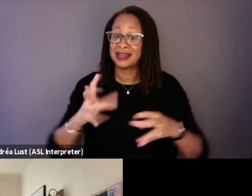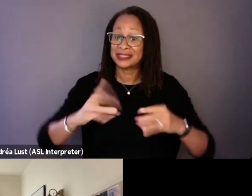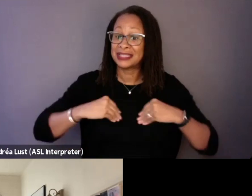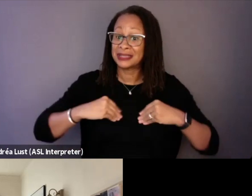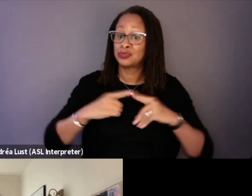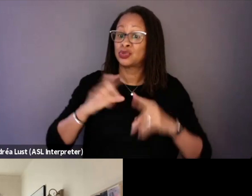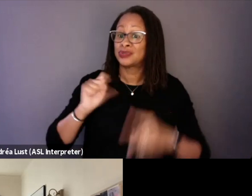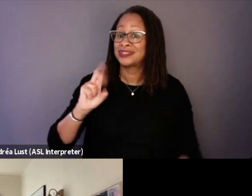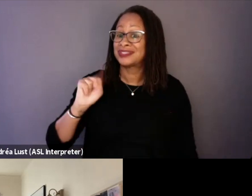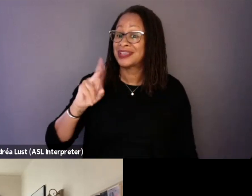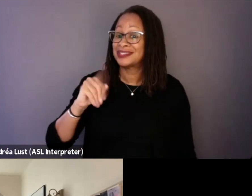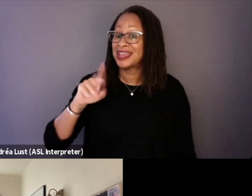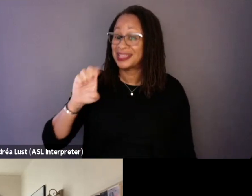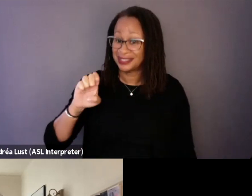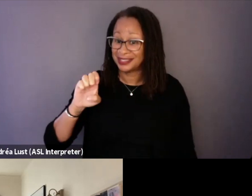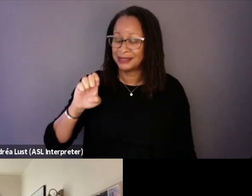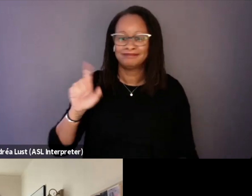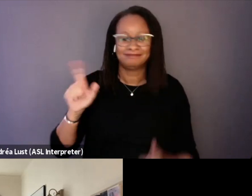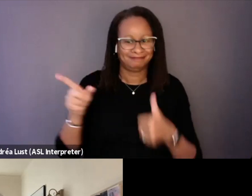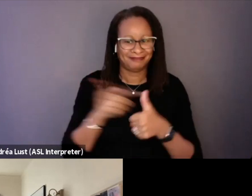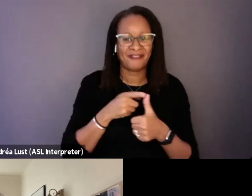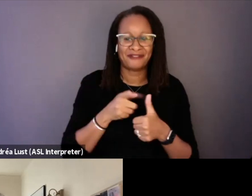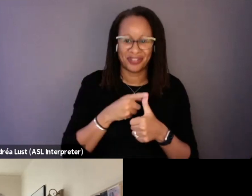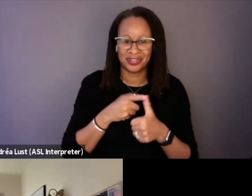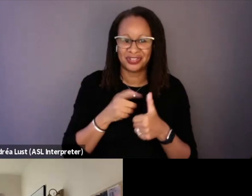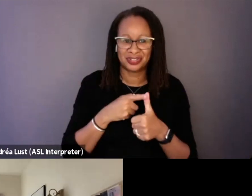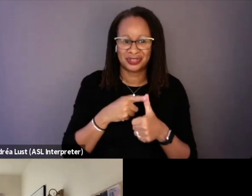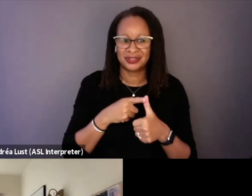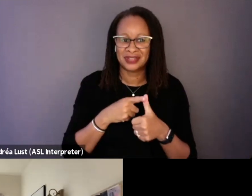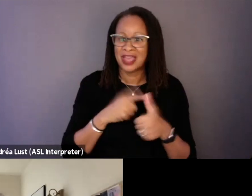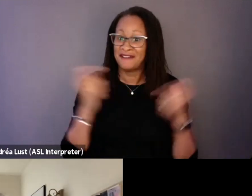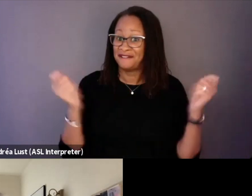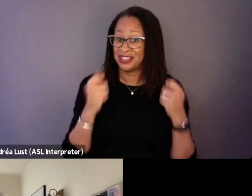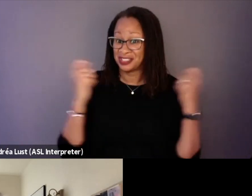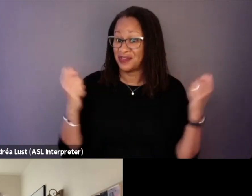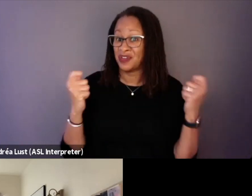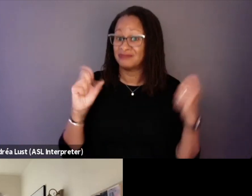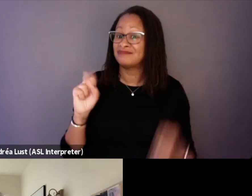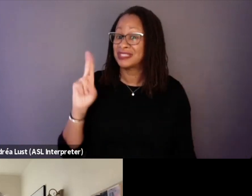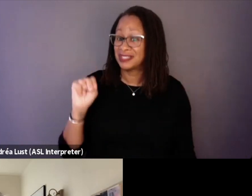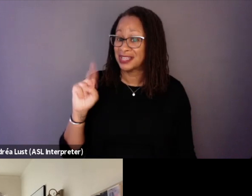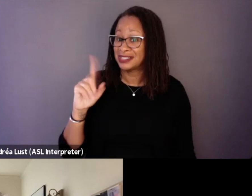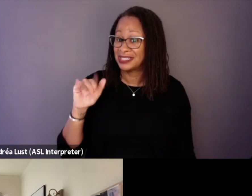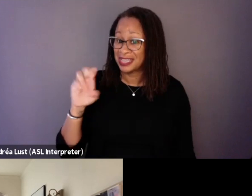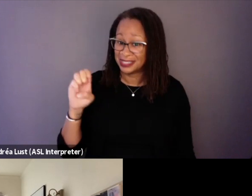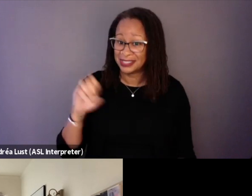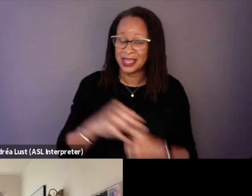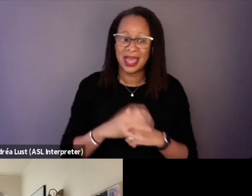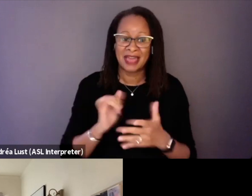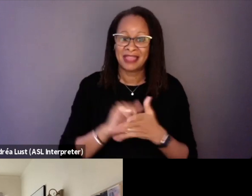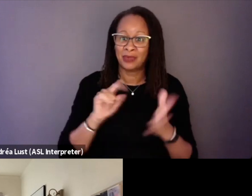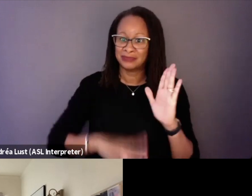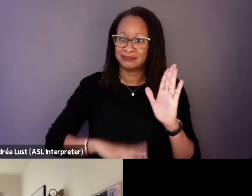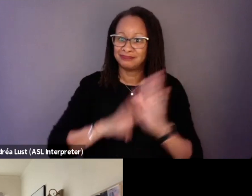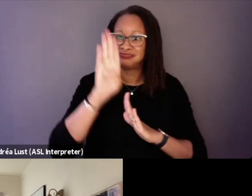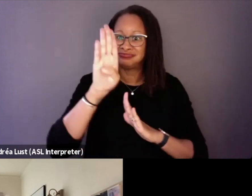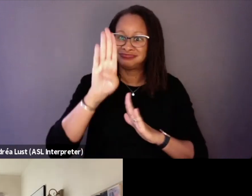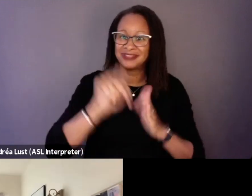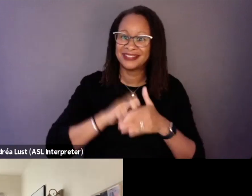That was our first festival. So that was the launching pad for this film,